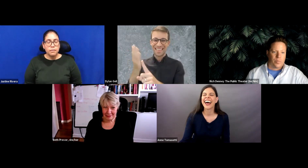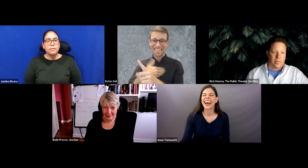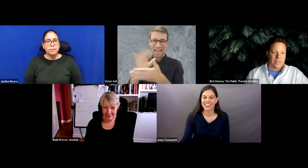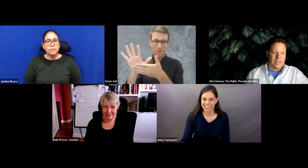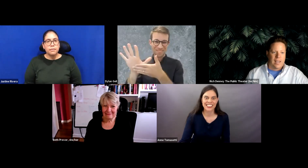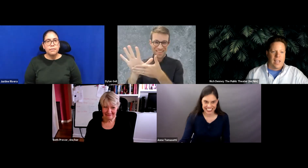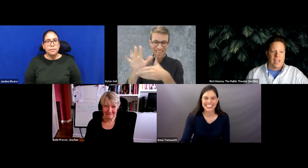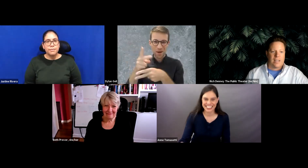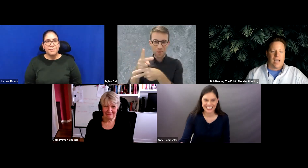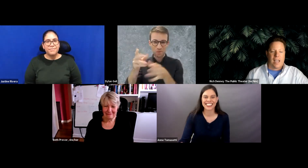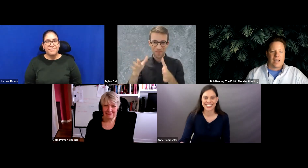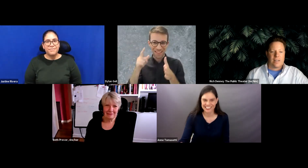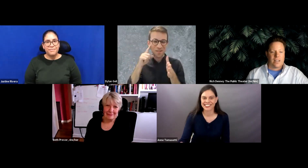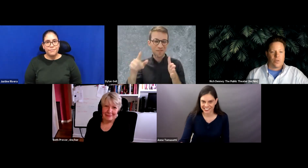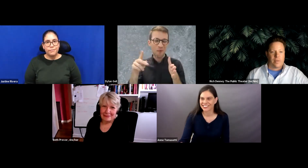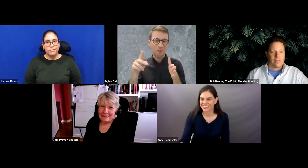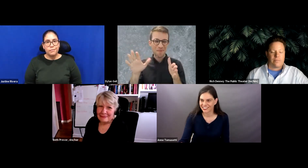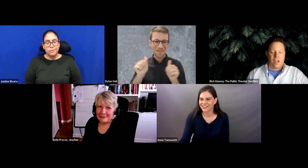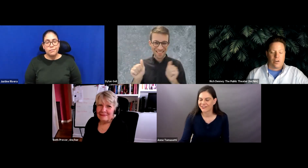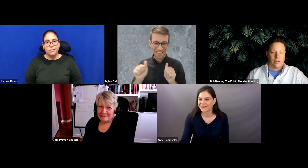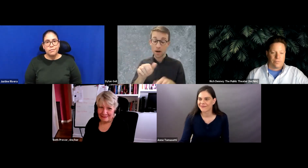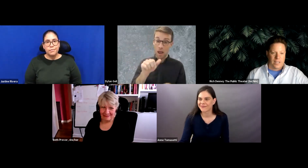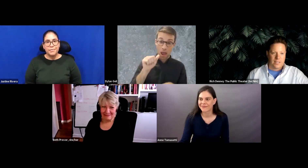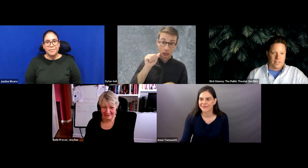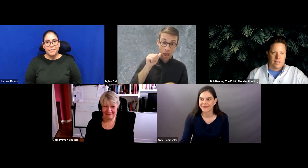The Public. And Anne and Ido have become very good friends.